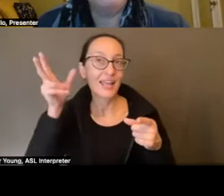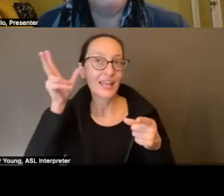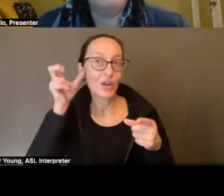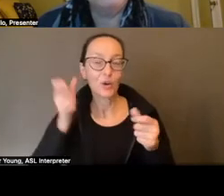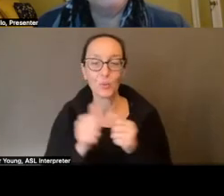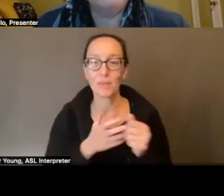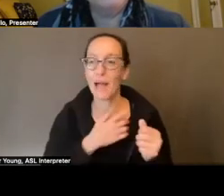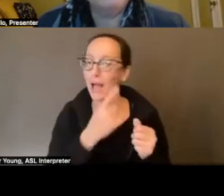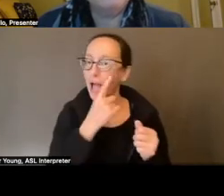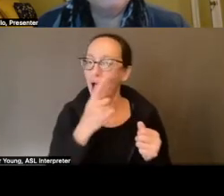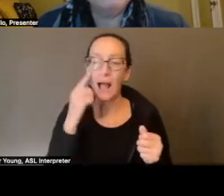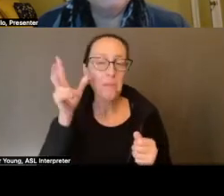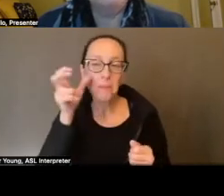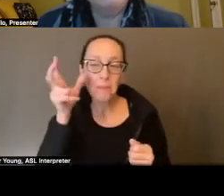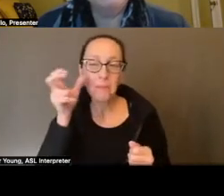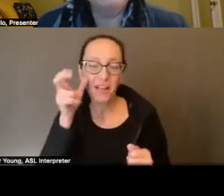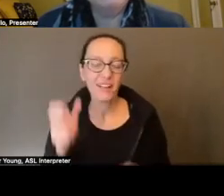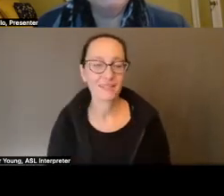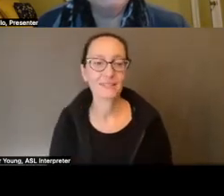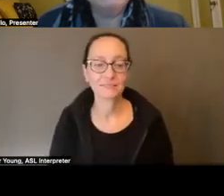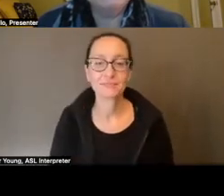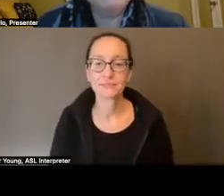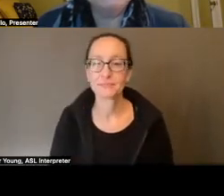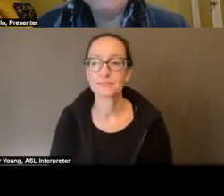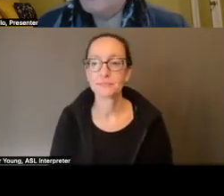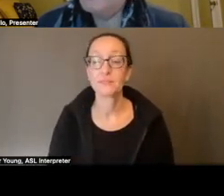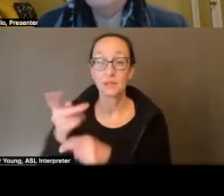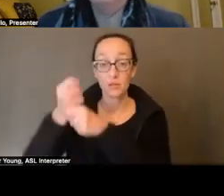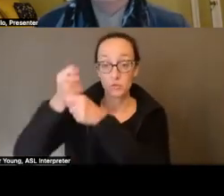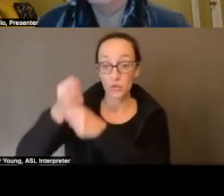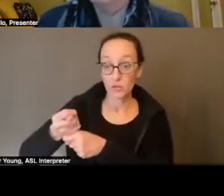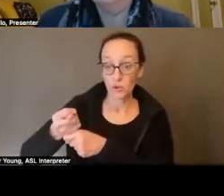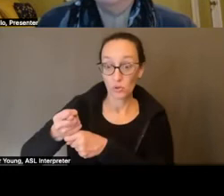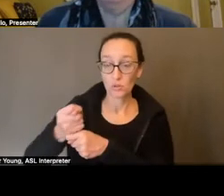So, typically, traditional spoken language is accessed through the ears.